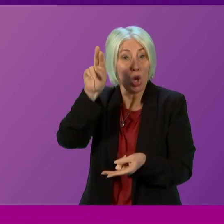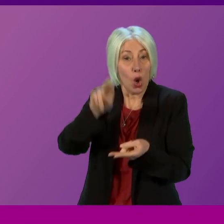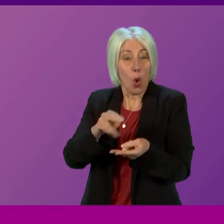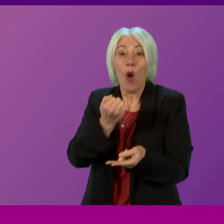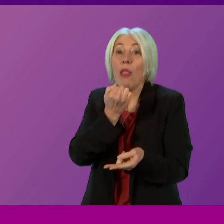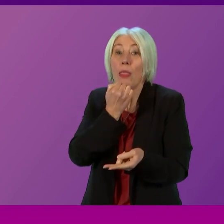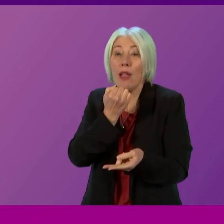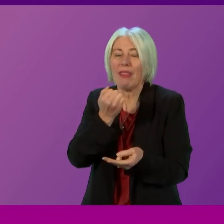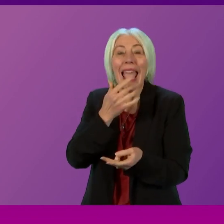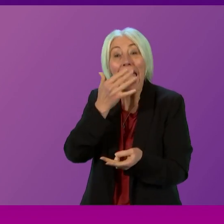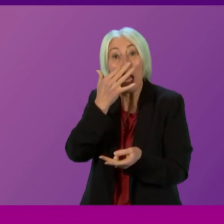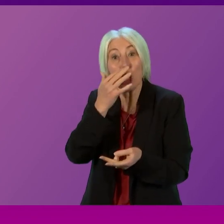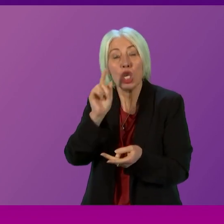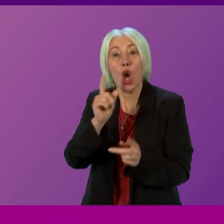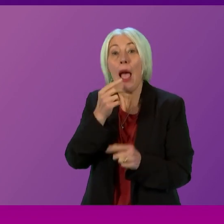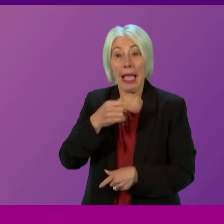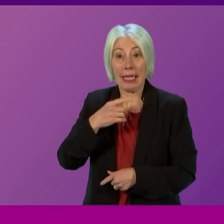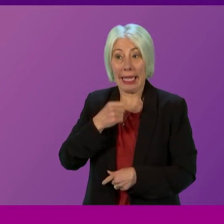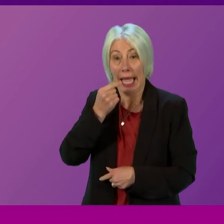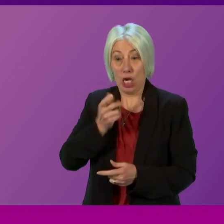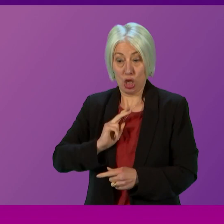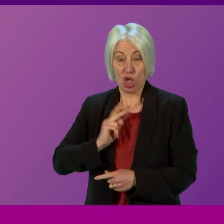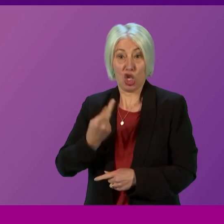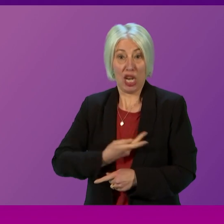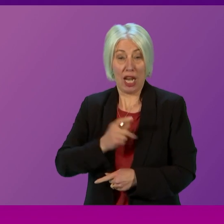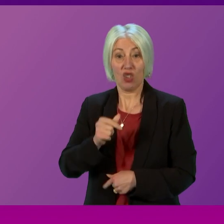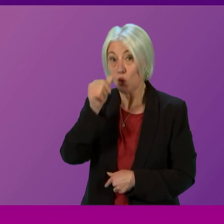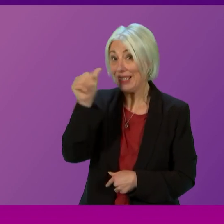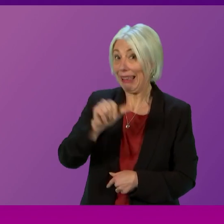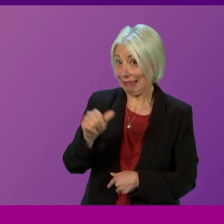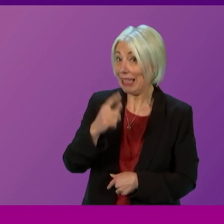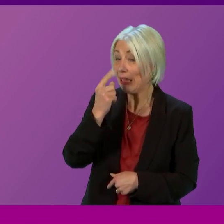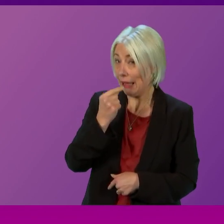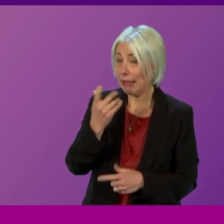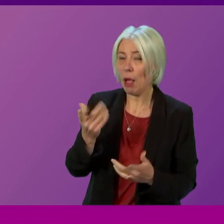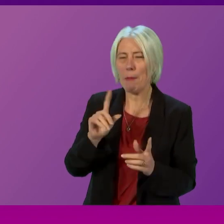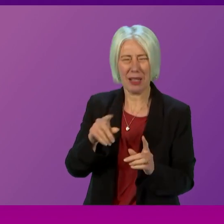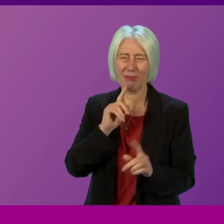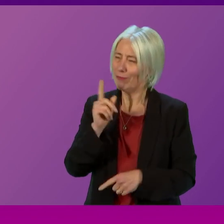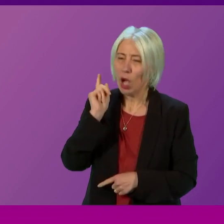can legally change their gender. First Minister, how many more warnings do you